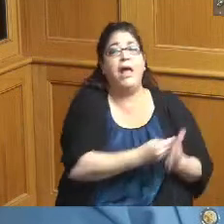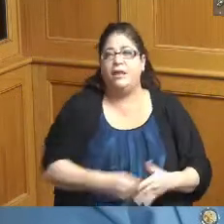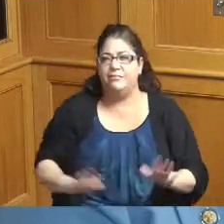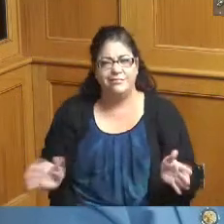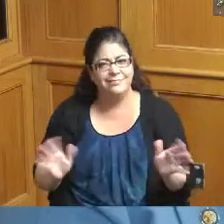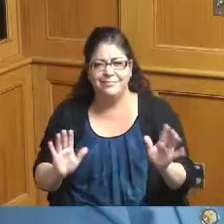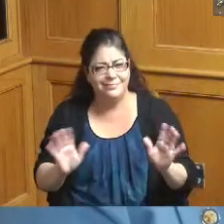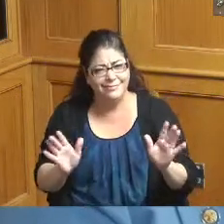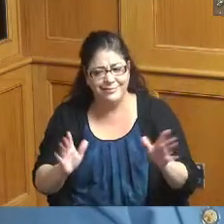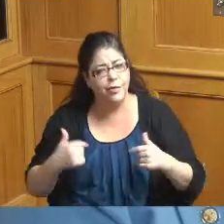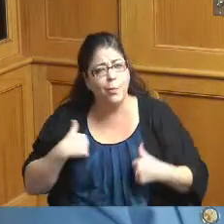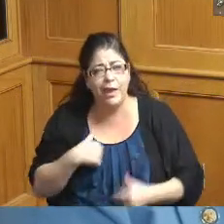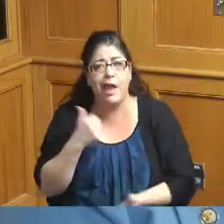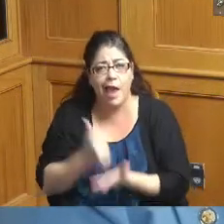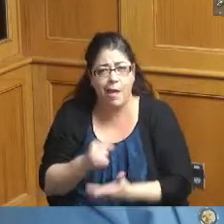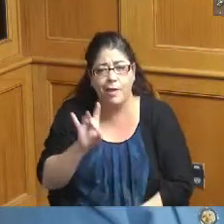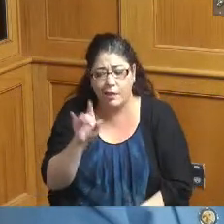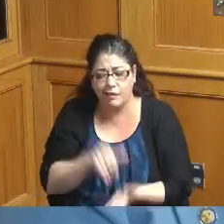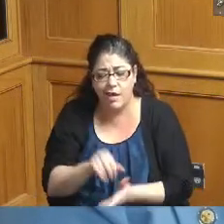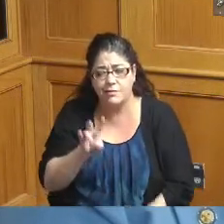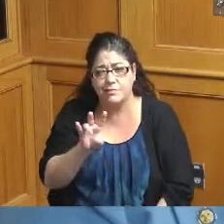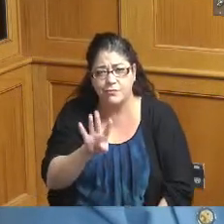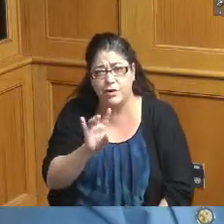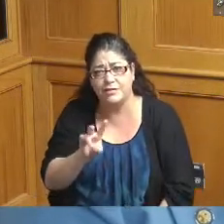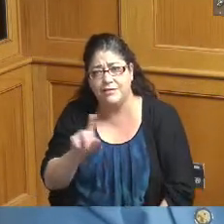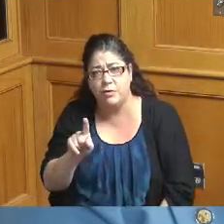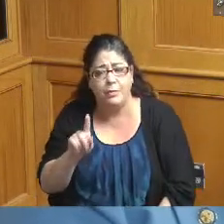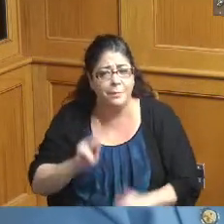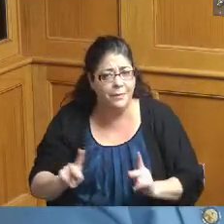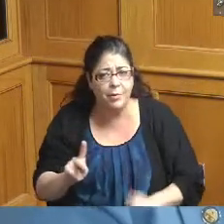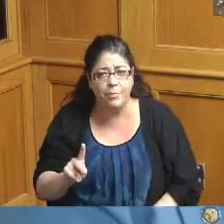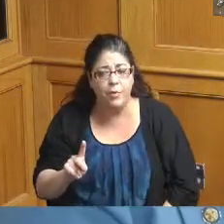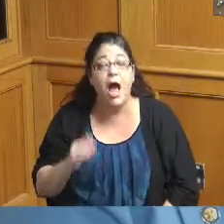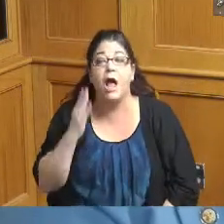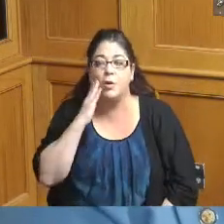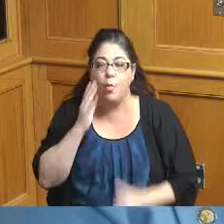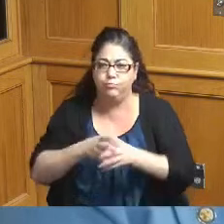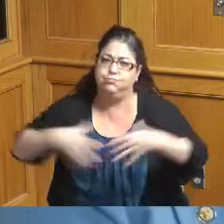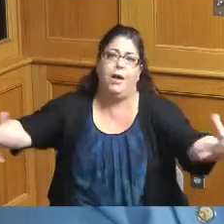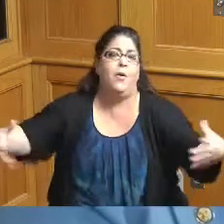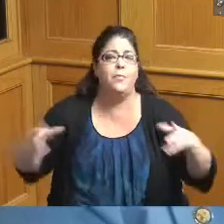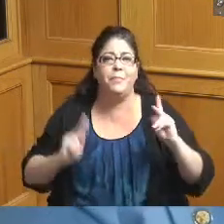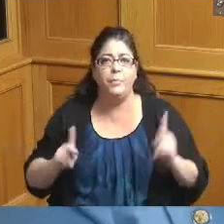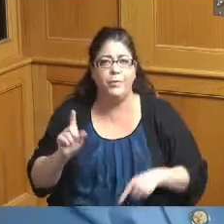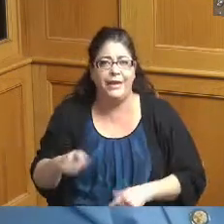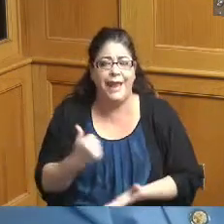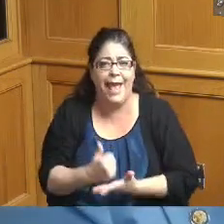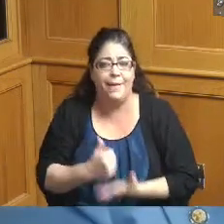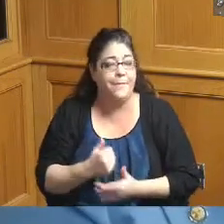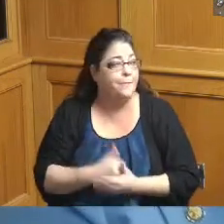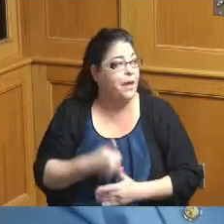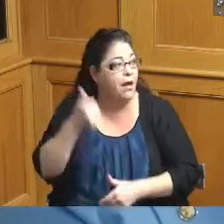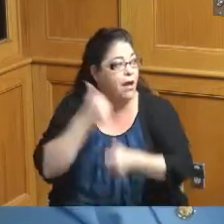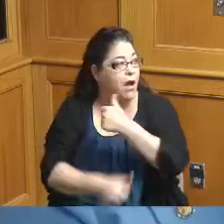8 171 people I know it's more that need help and I know under your new leadership as you're coming